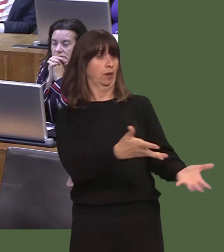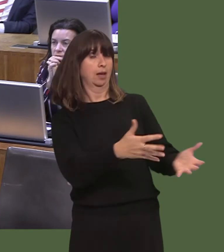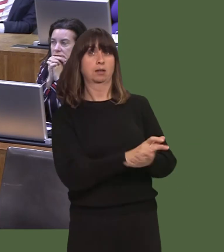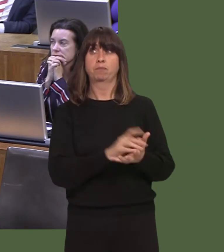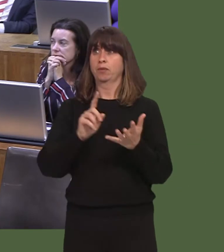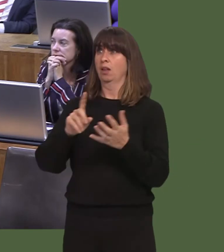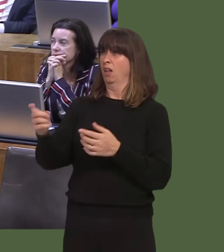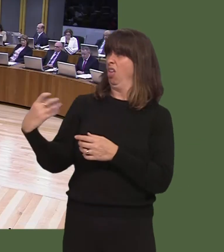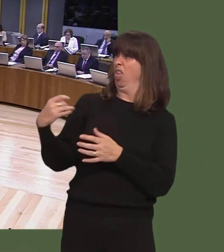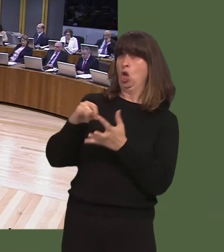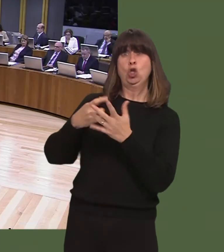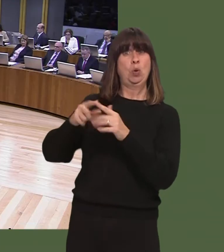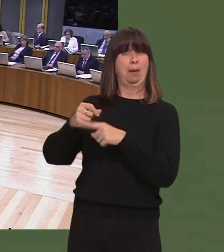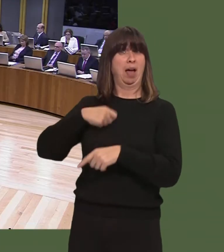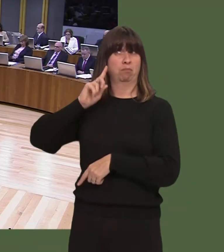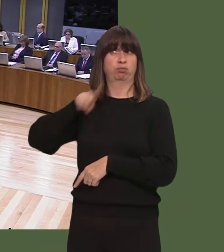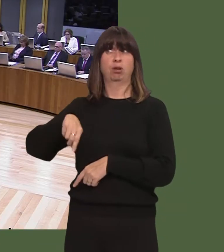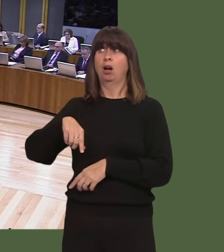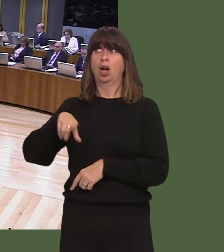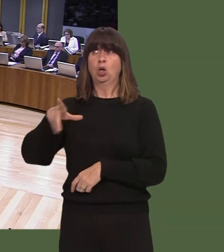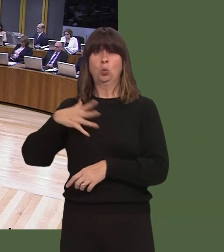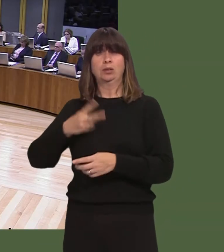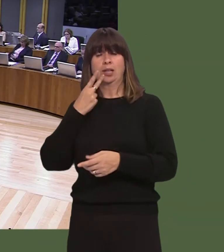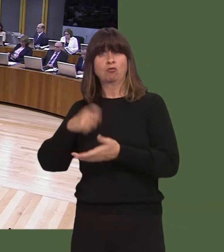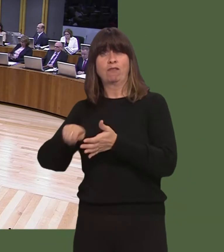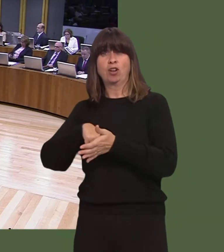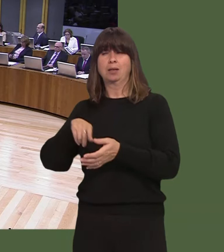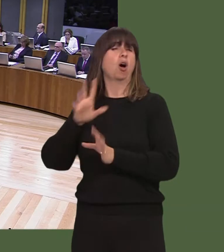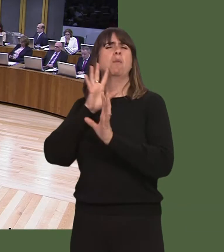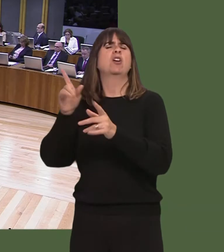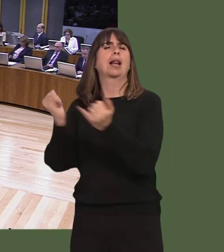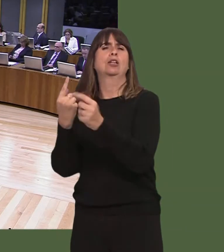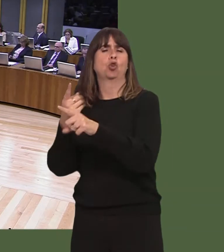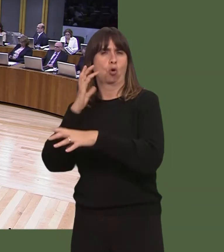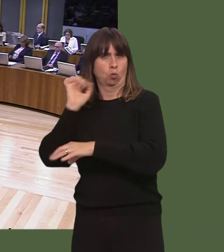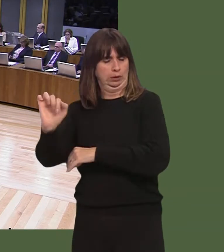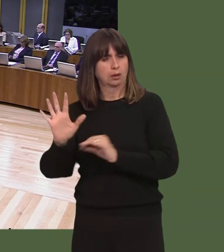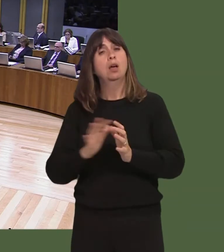Their current policy is a second referendum on devolution anyway without actually realising the irony in their comments.